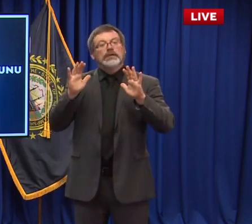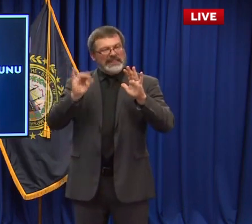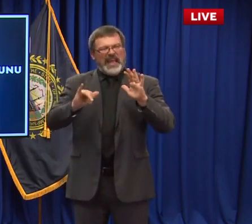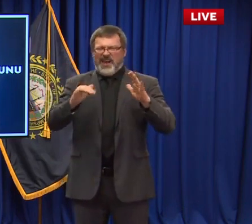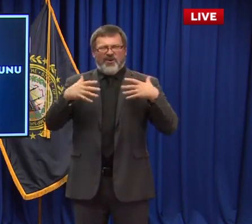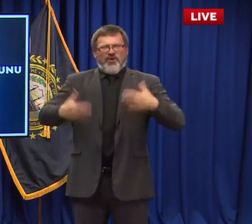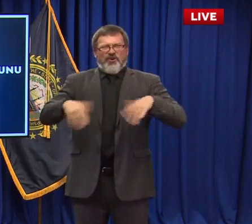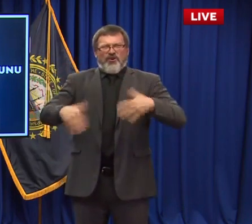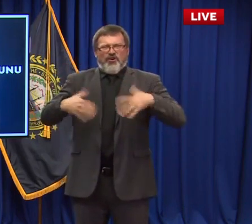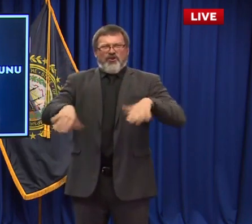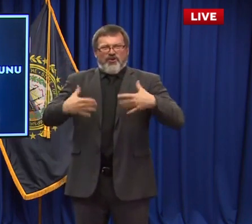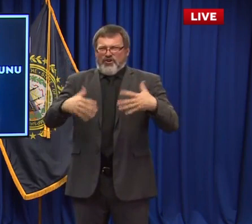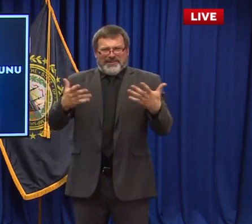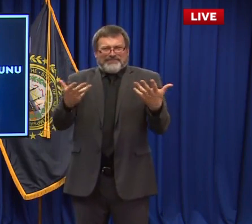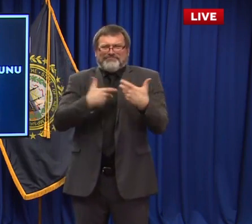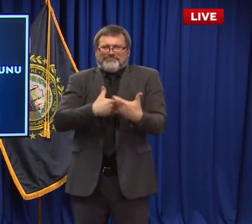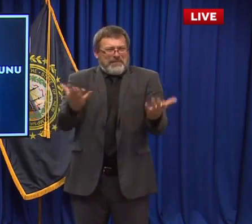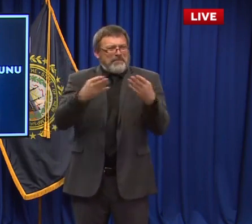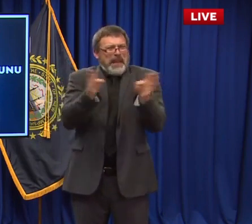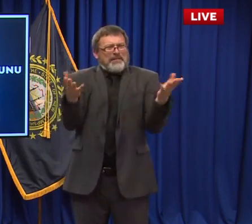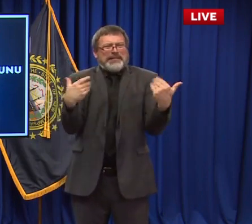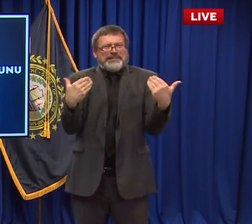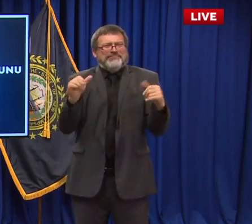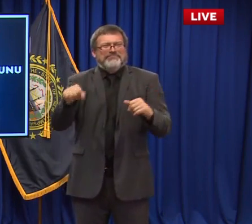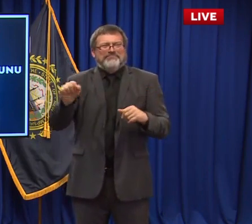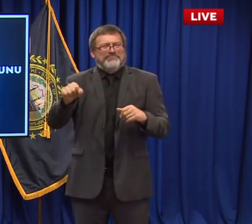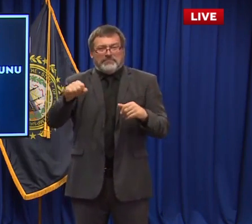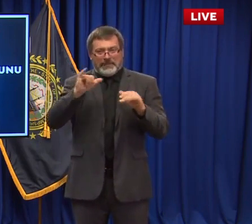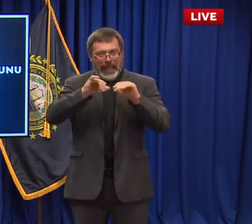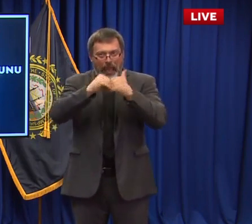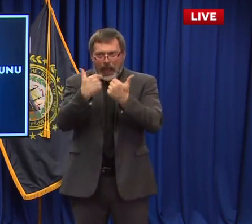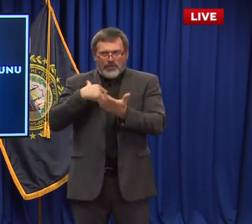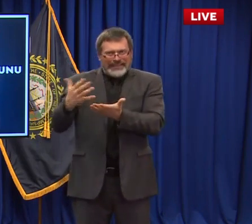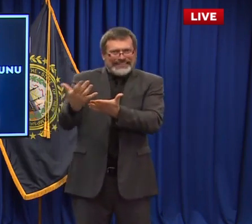I THOUGHT THAT WAS A PRETTY BOLD ENDEAVOR. I THINK THEY DID A GREAT JOB.